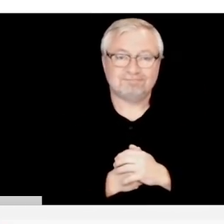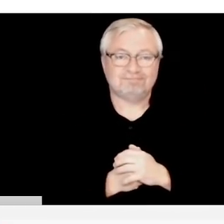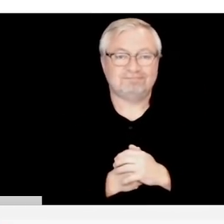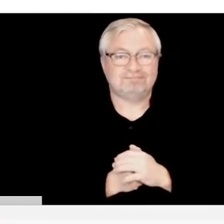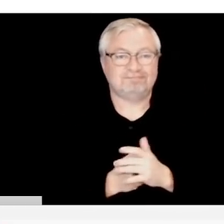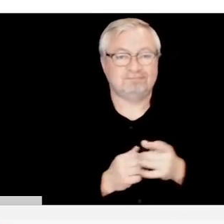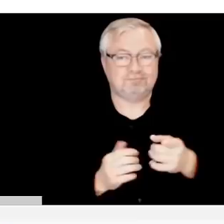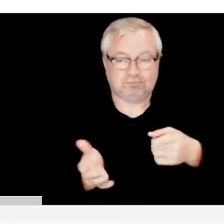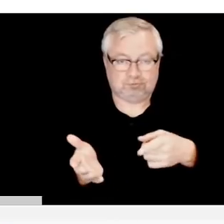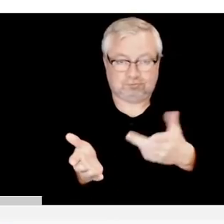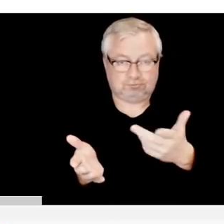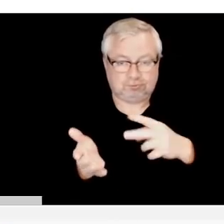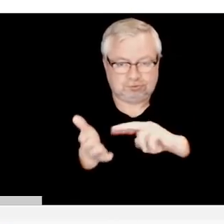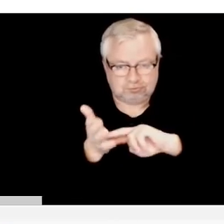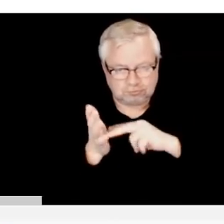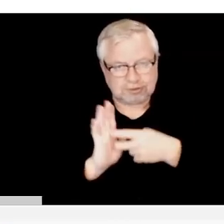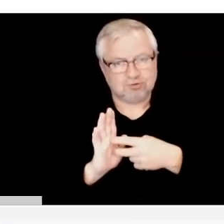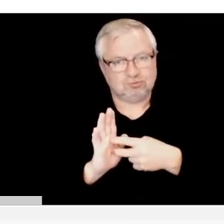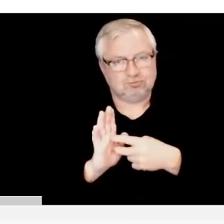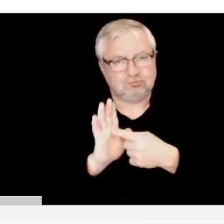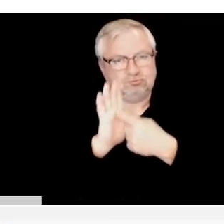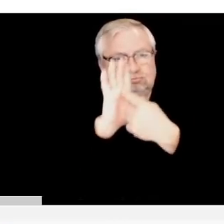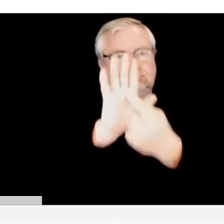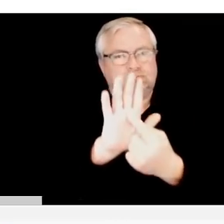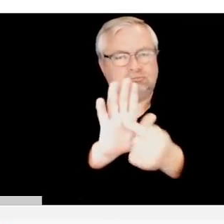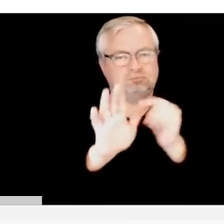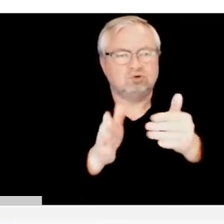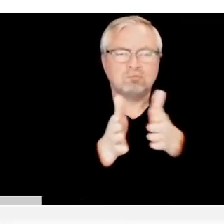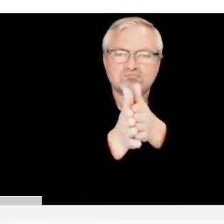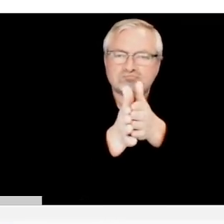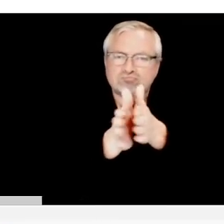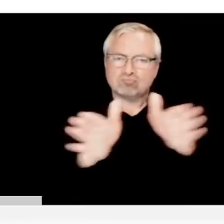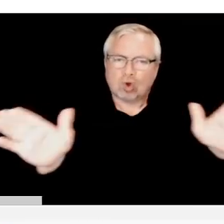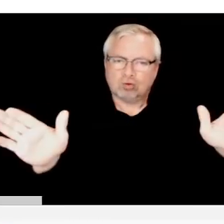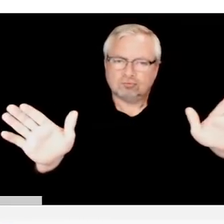to illustrate broadly directional trends and changes and it's very